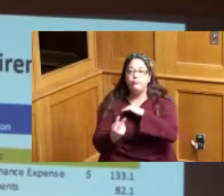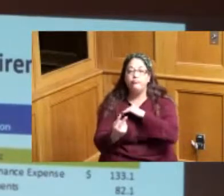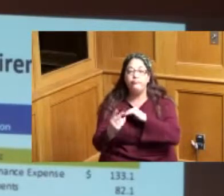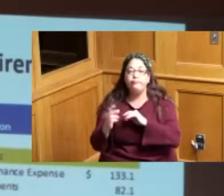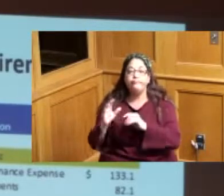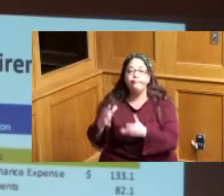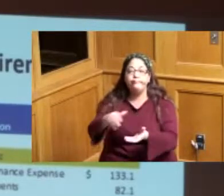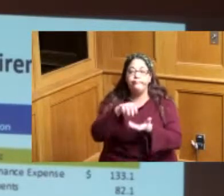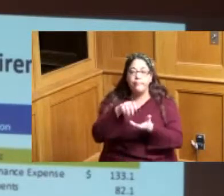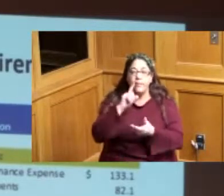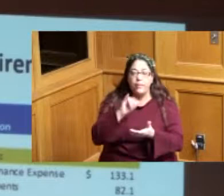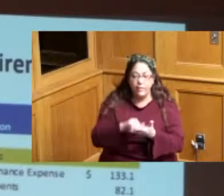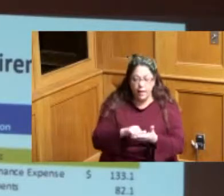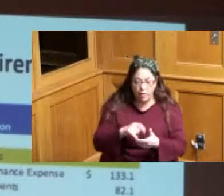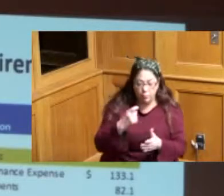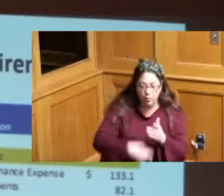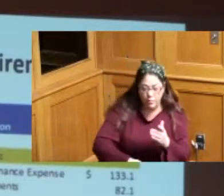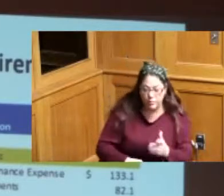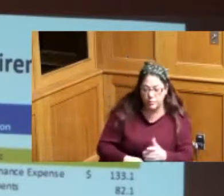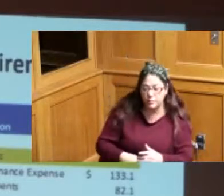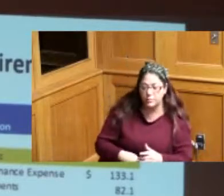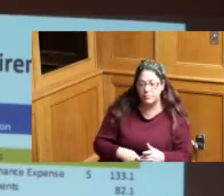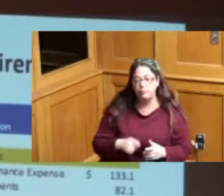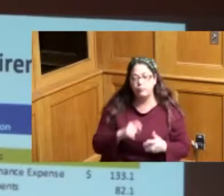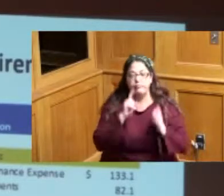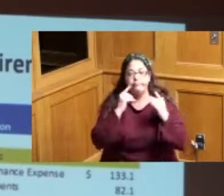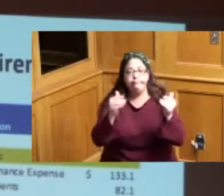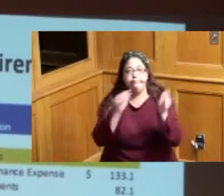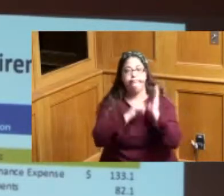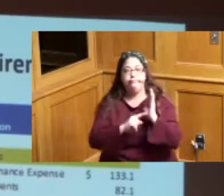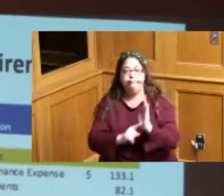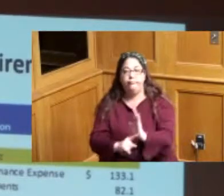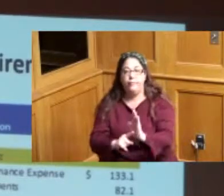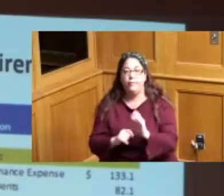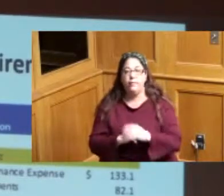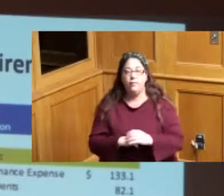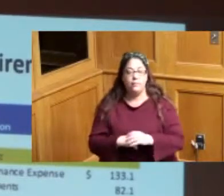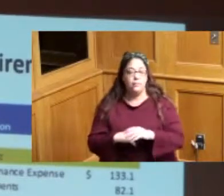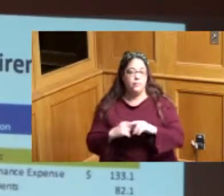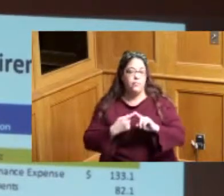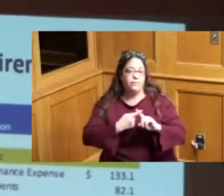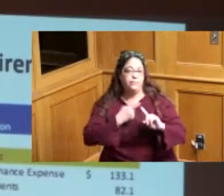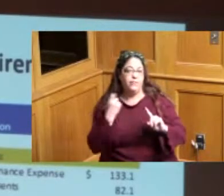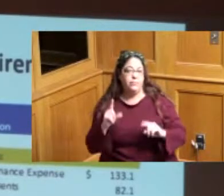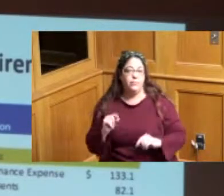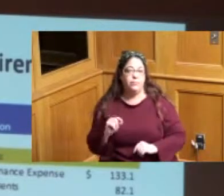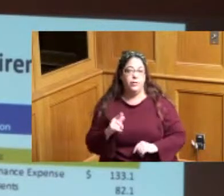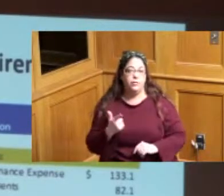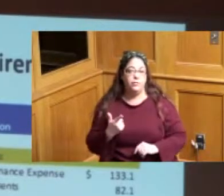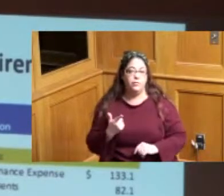since and and the feasibility study so it's based on the 2020 rate study that had been conducted